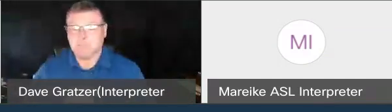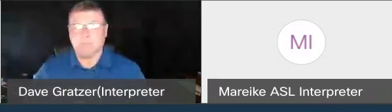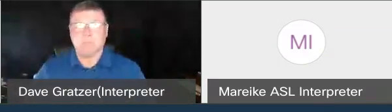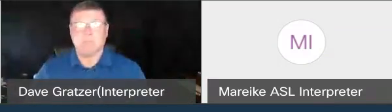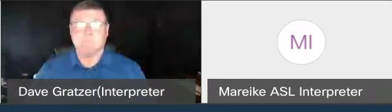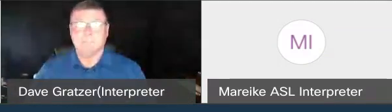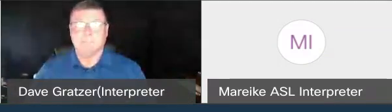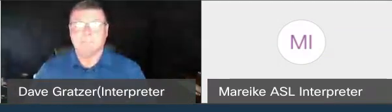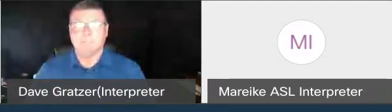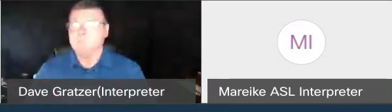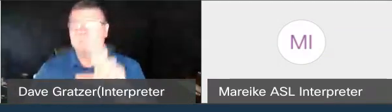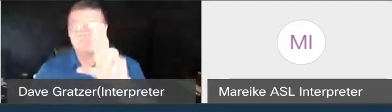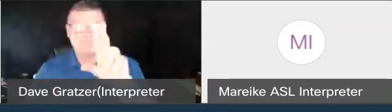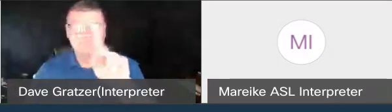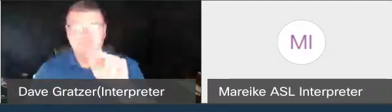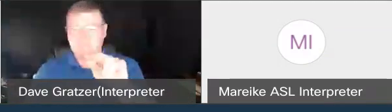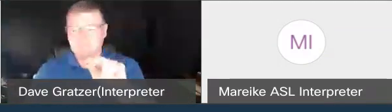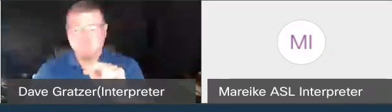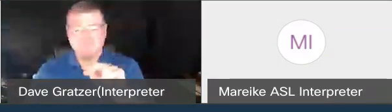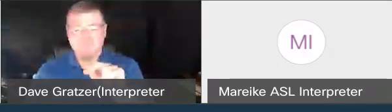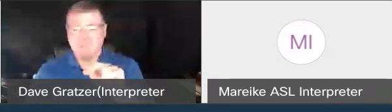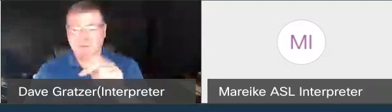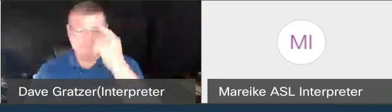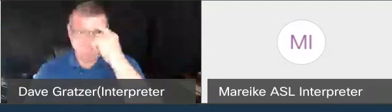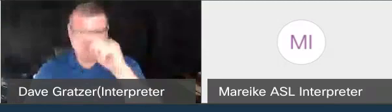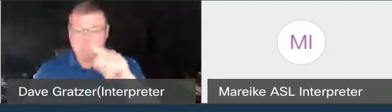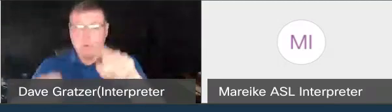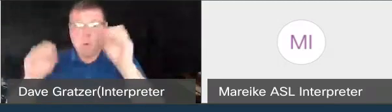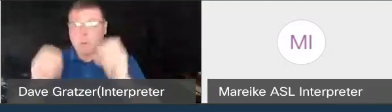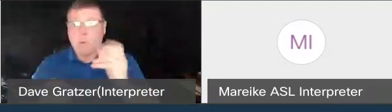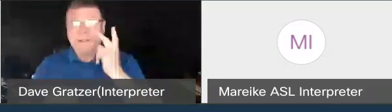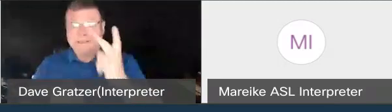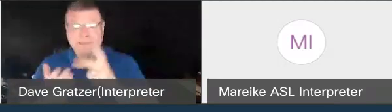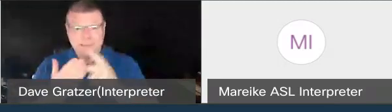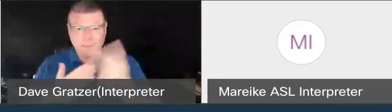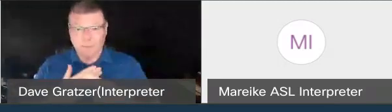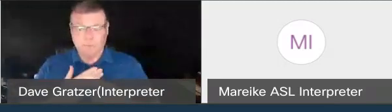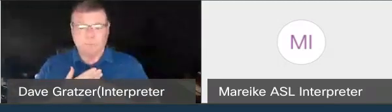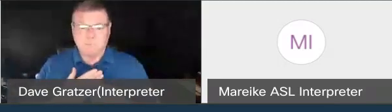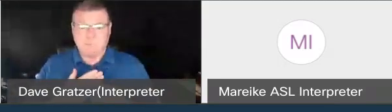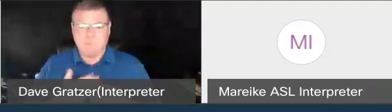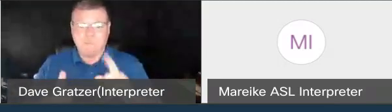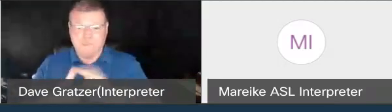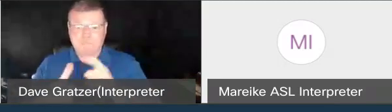Dunford: Uh, no, actually, uh, just, uh, for those that didn't see our program, uh, our first presentation,